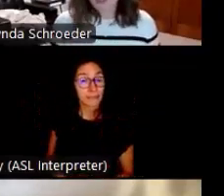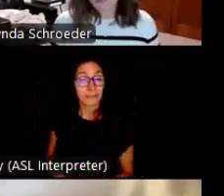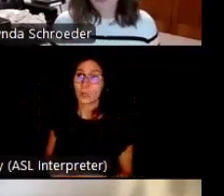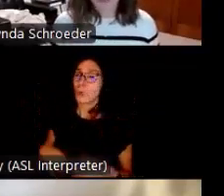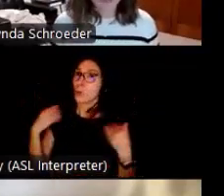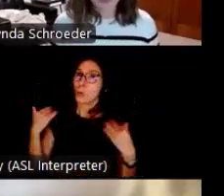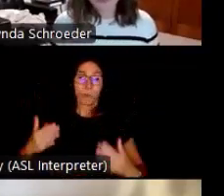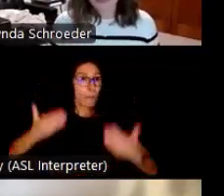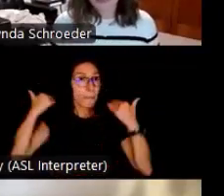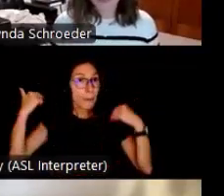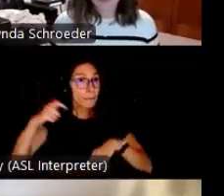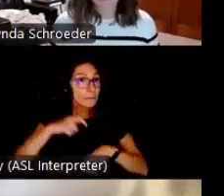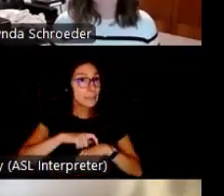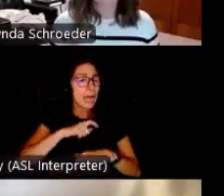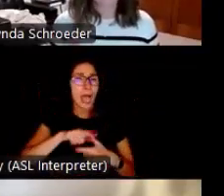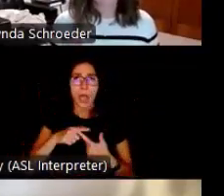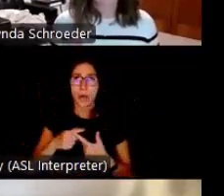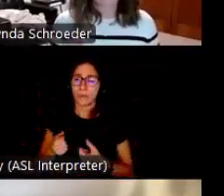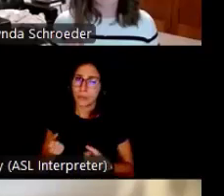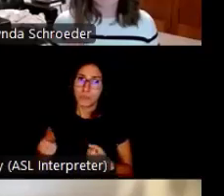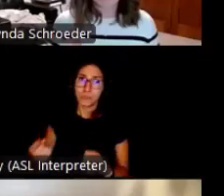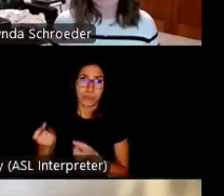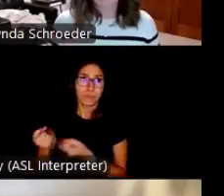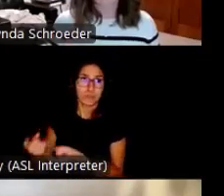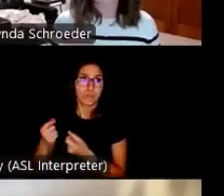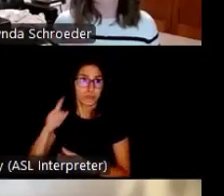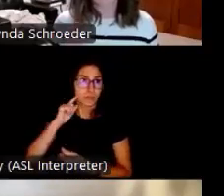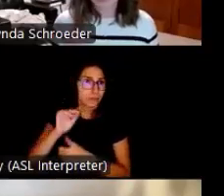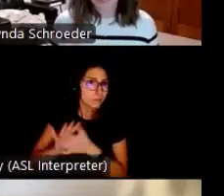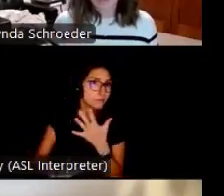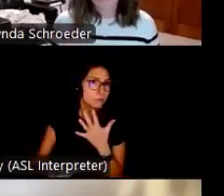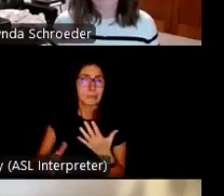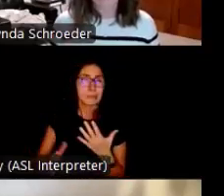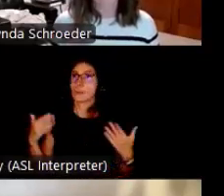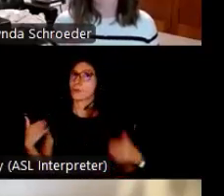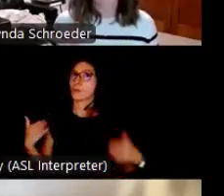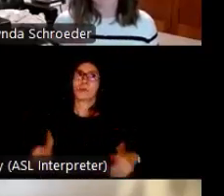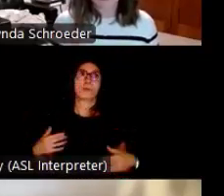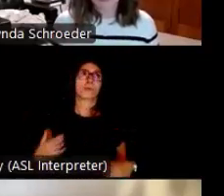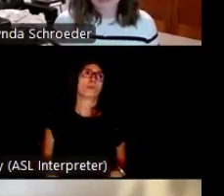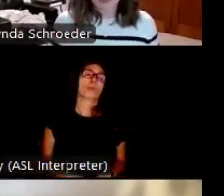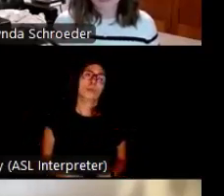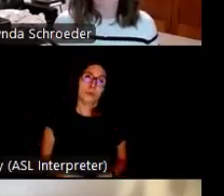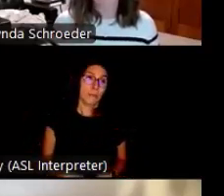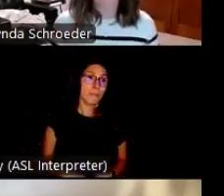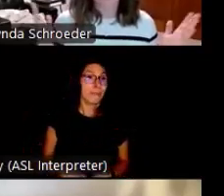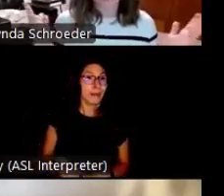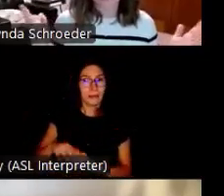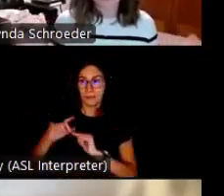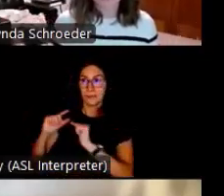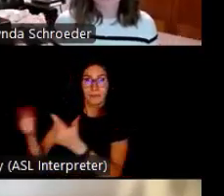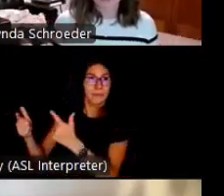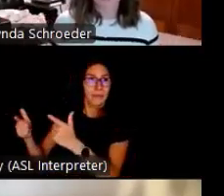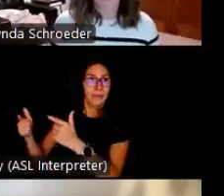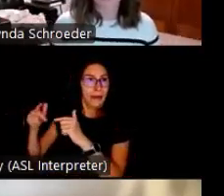It's resource intensive. But in community, asking for them, letting them choose their messenger, and letting them